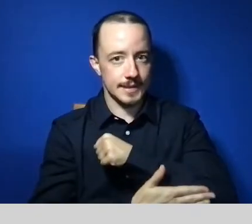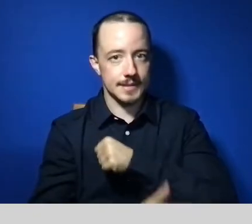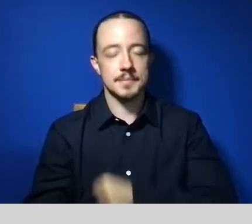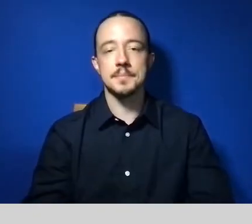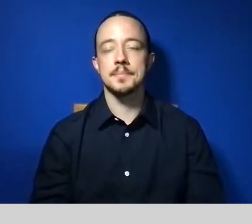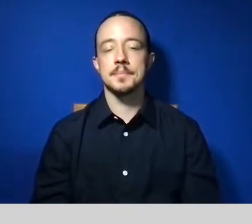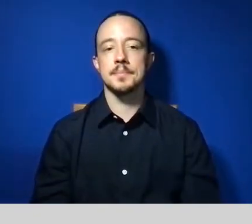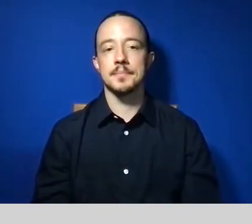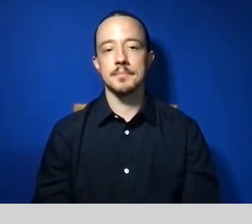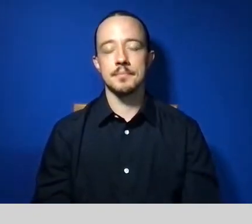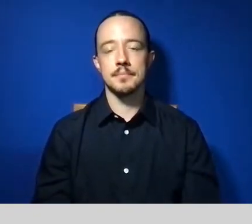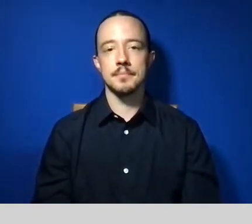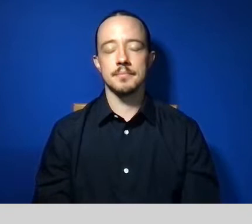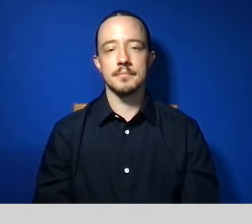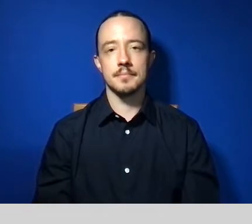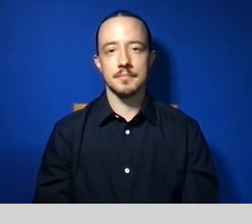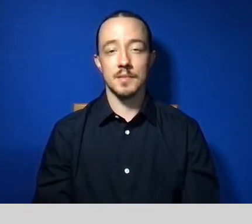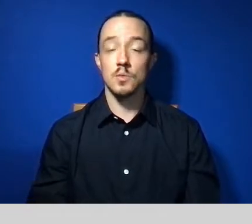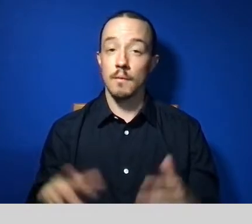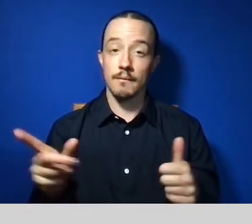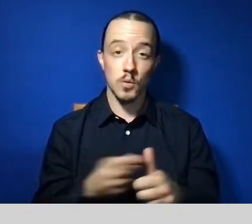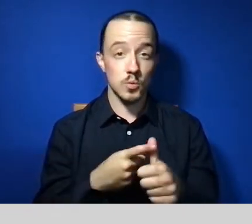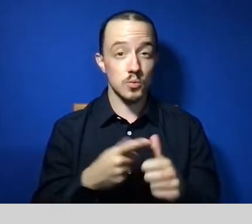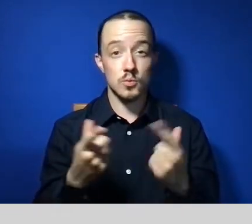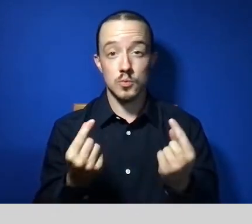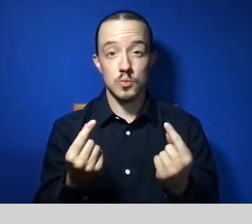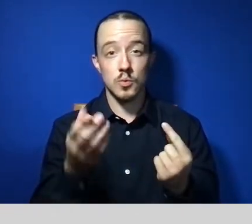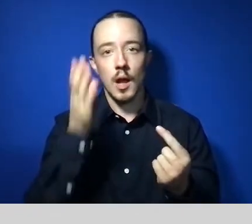So I'm going to begin by going over the data a bit,